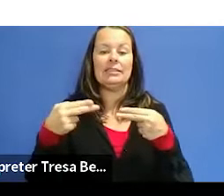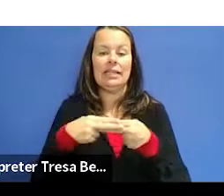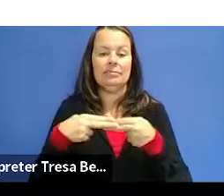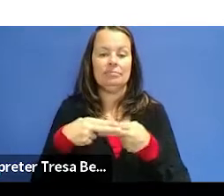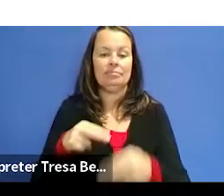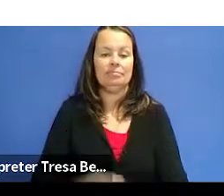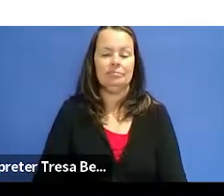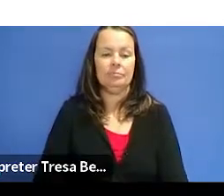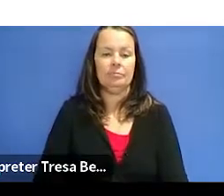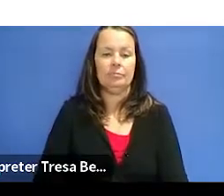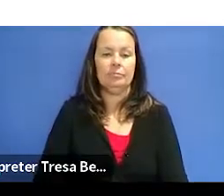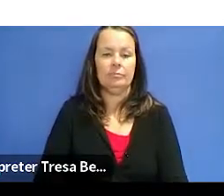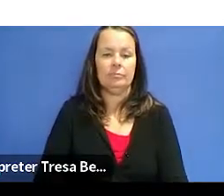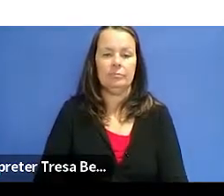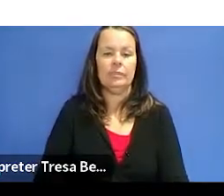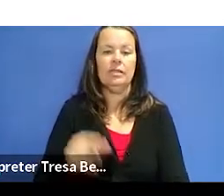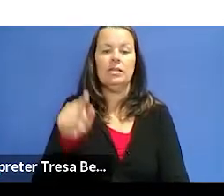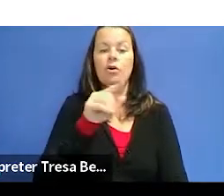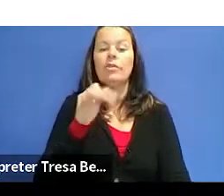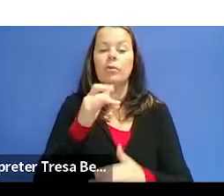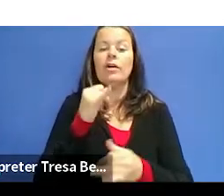Screen reader testing of main feature of mobile apps.